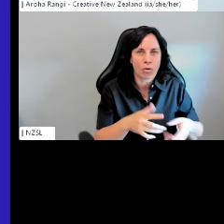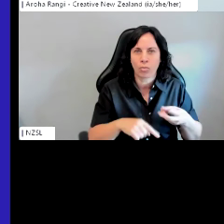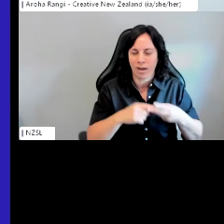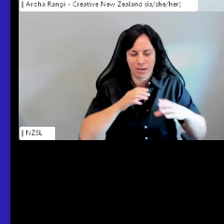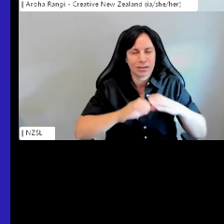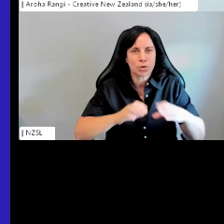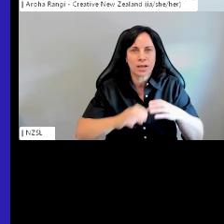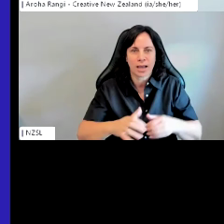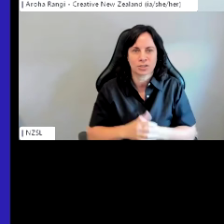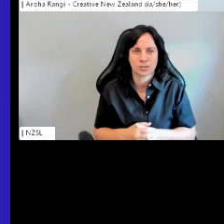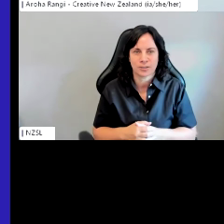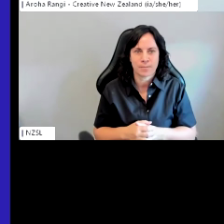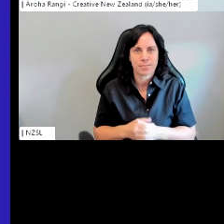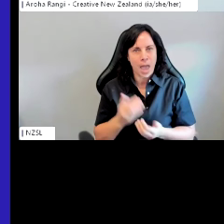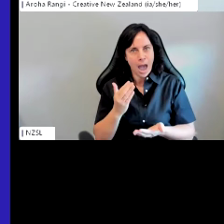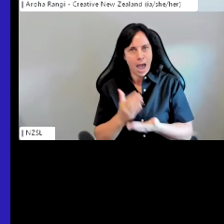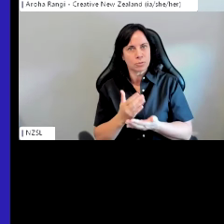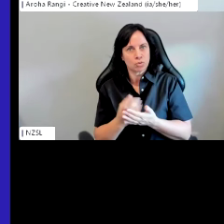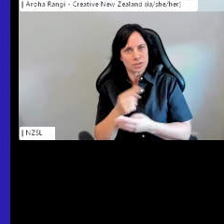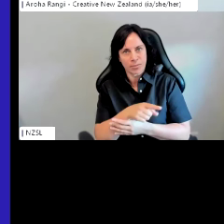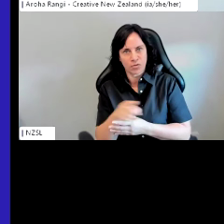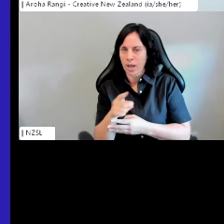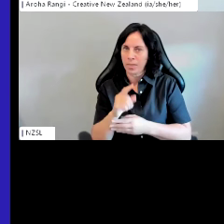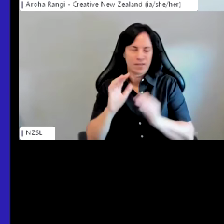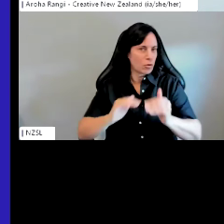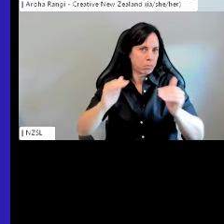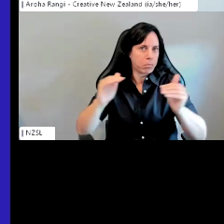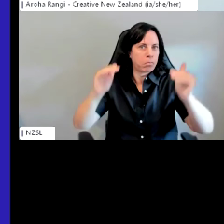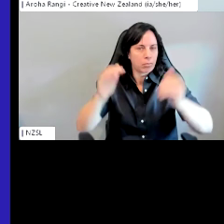sure some of you are doing amazing stuff. I'm not uh dissing you, but um but there's a lot